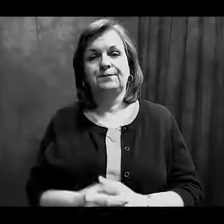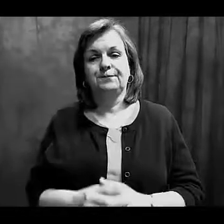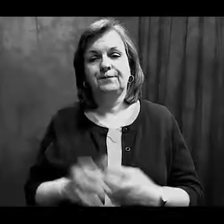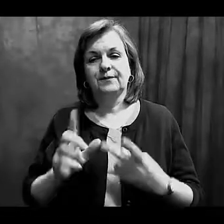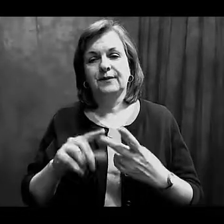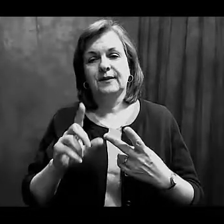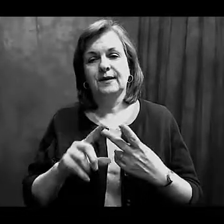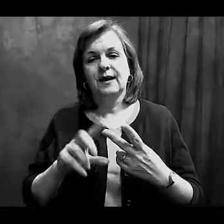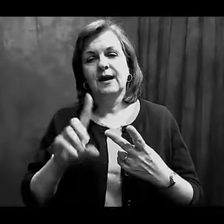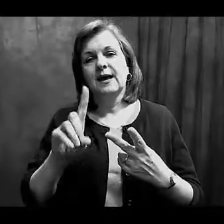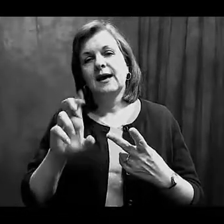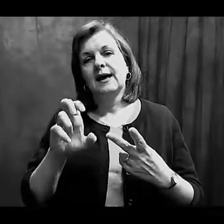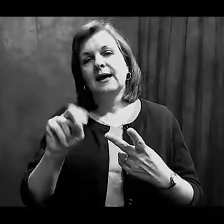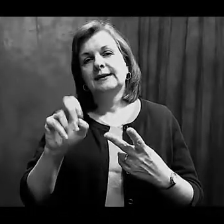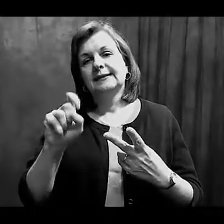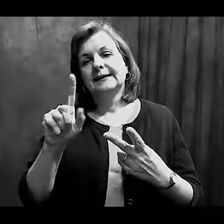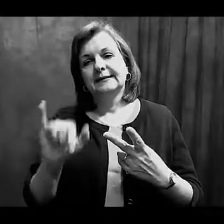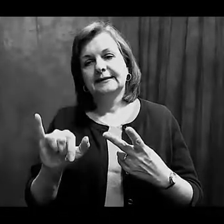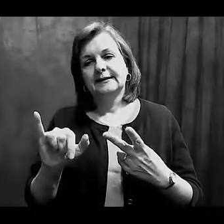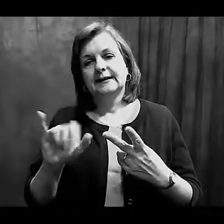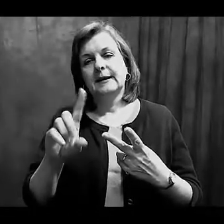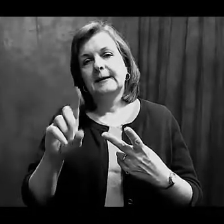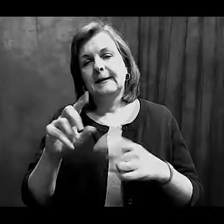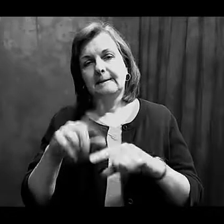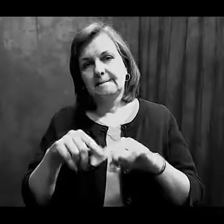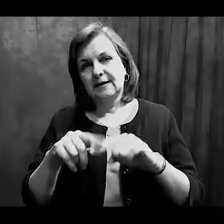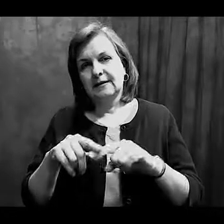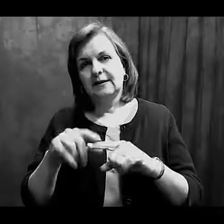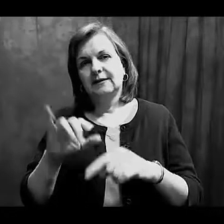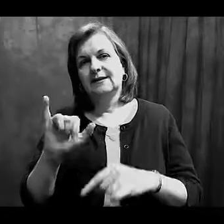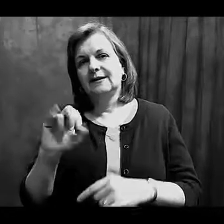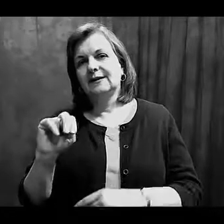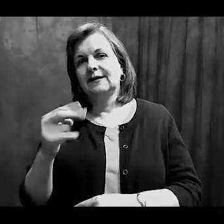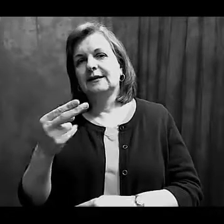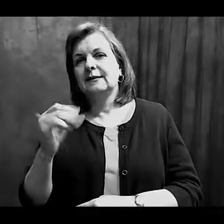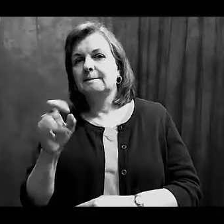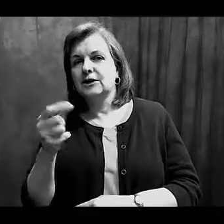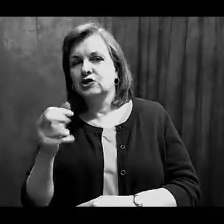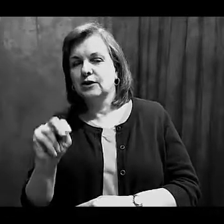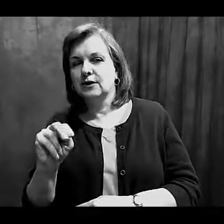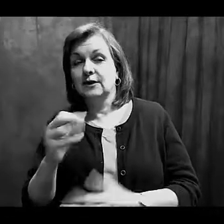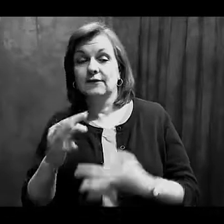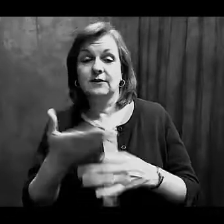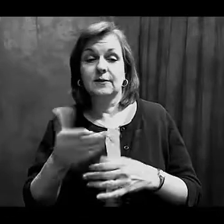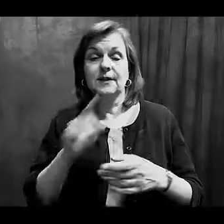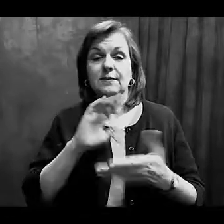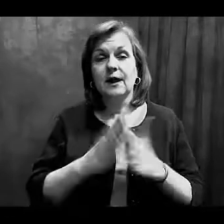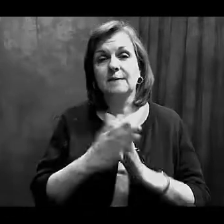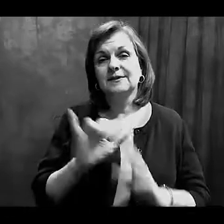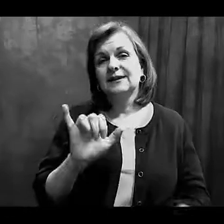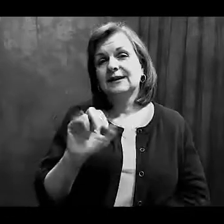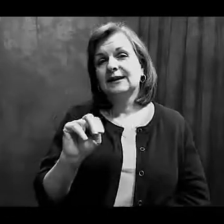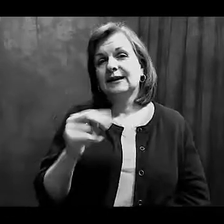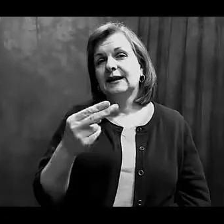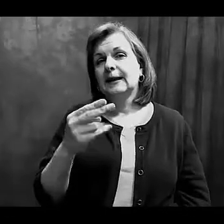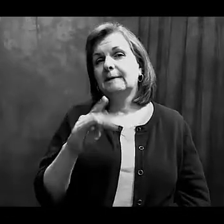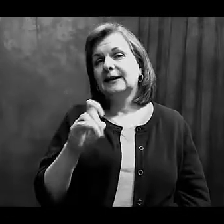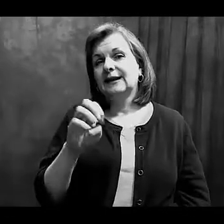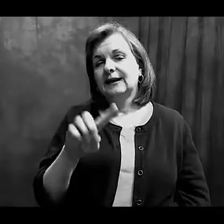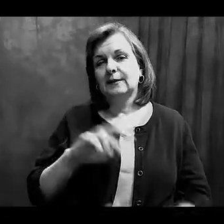density dependent inhibition if something is inhibited its slowed right?